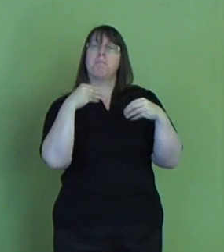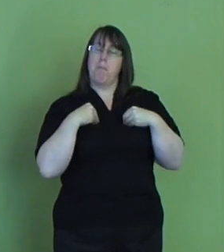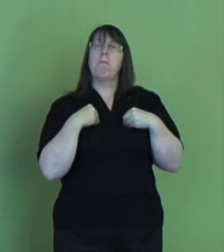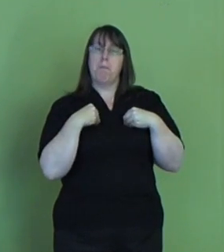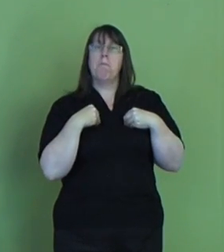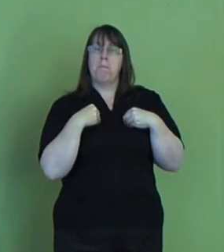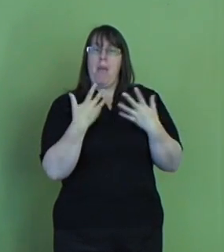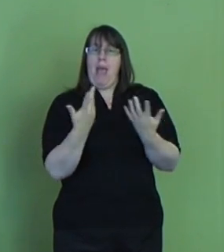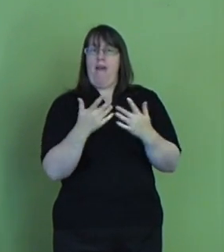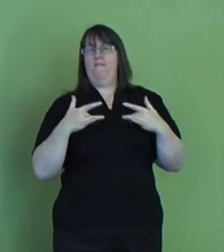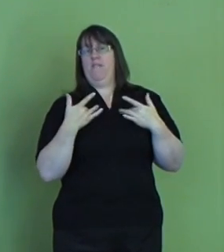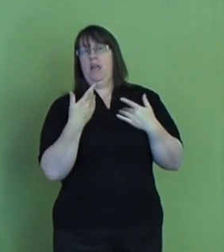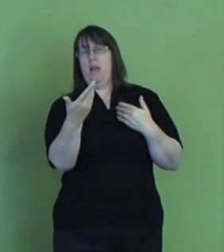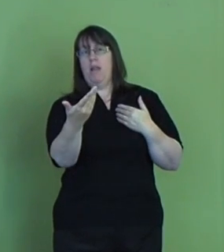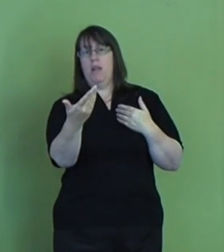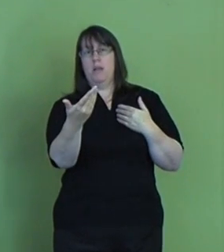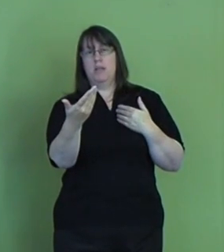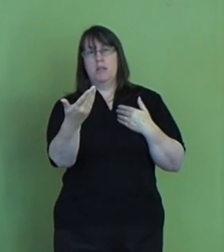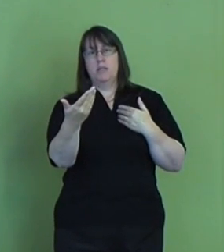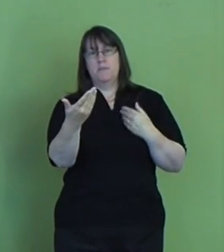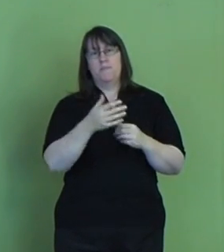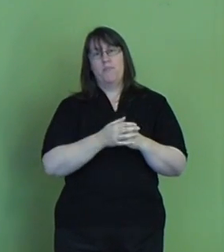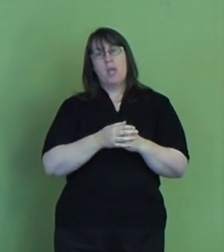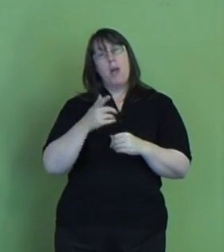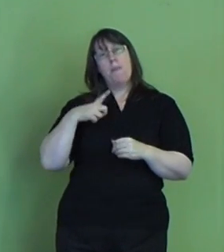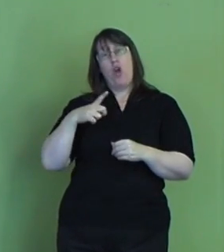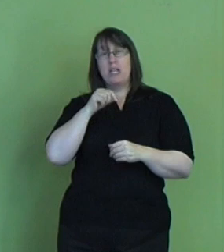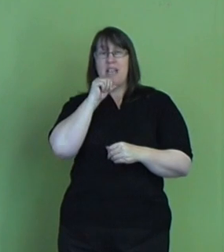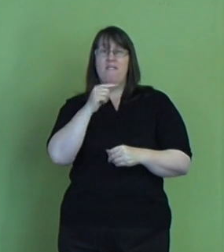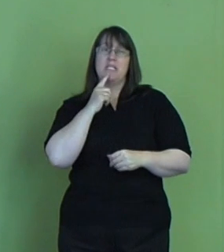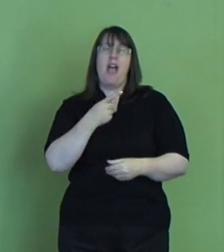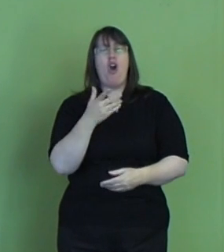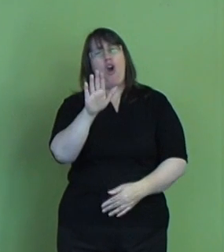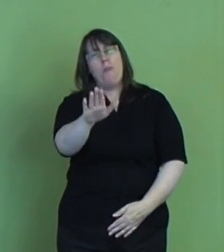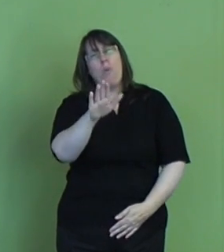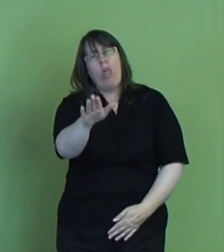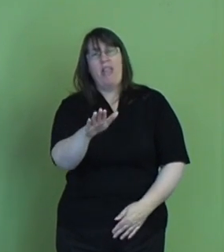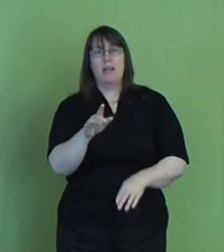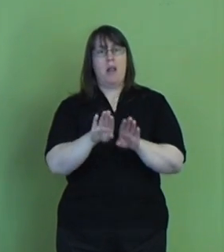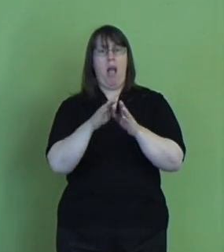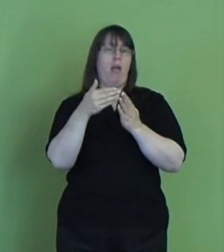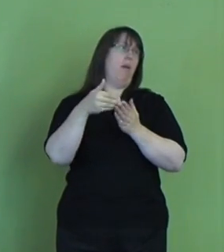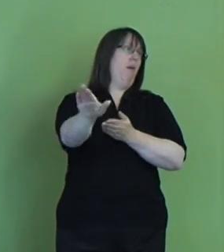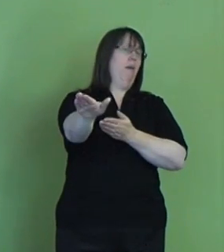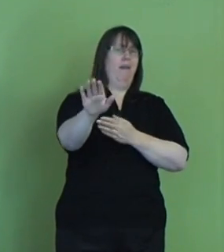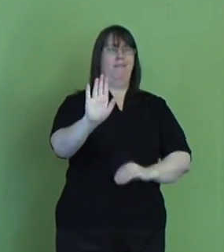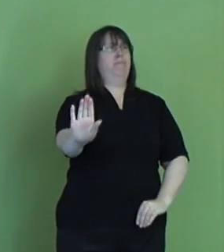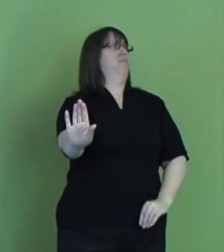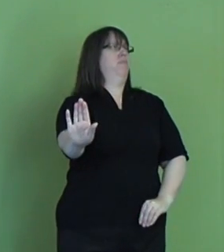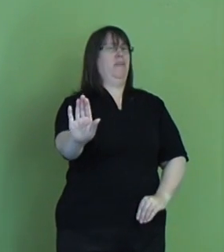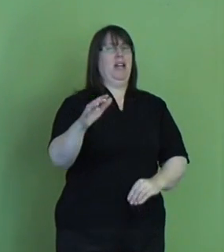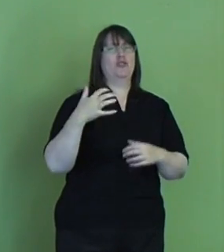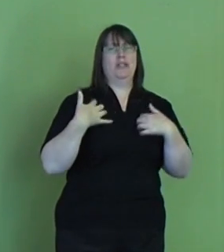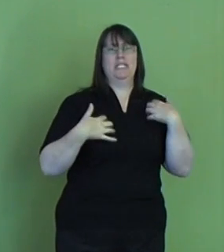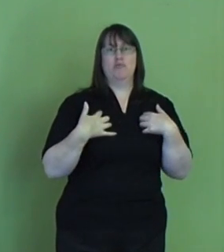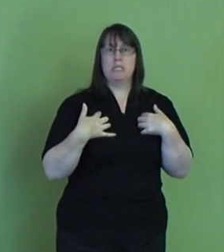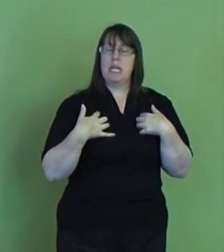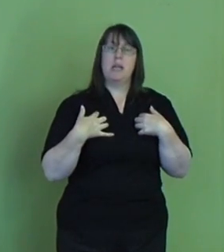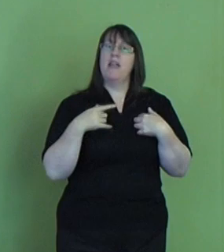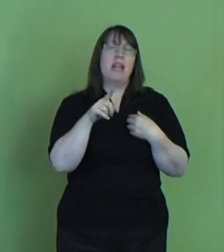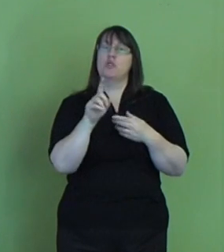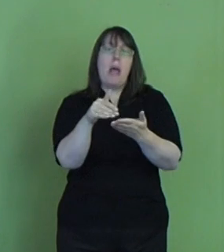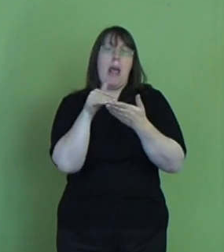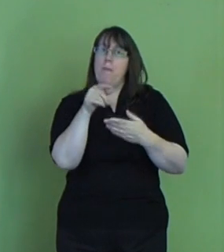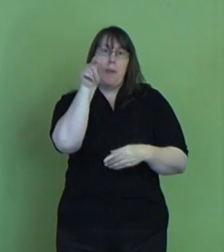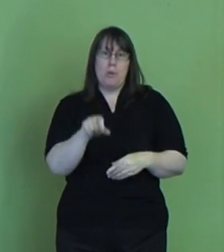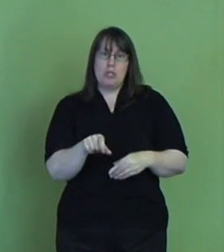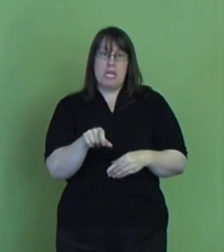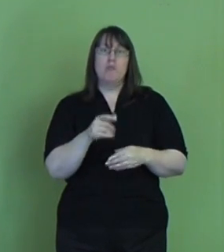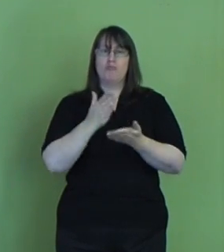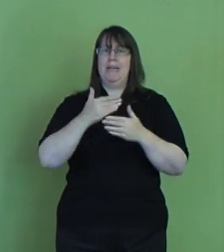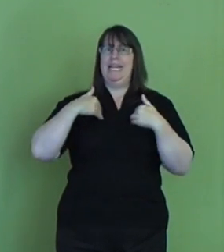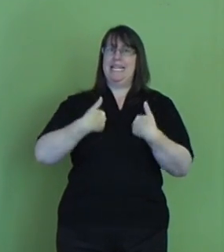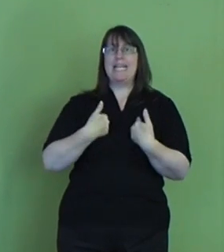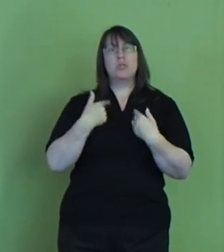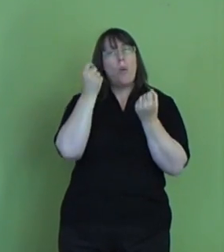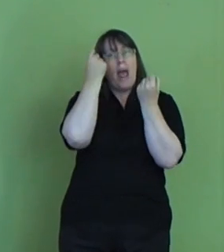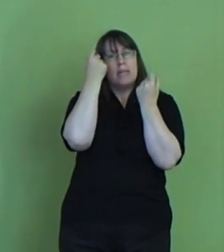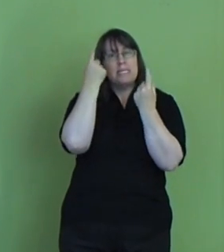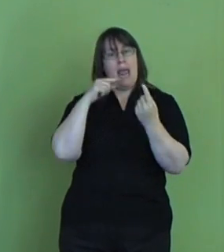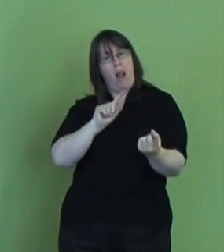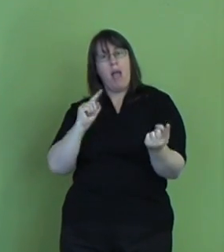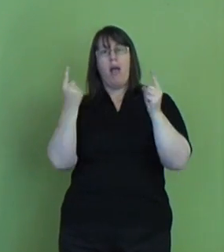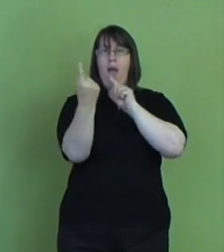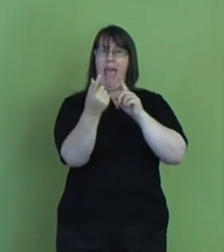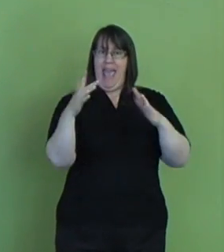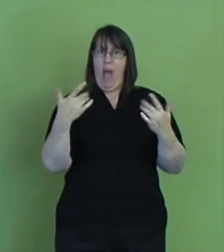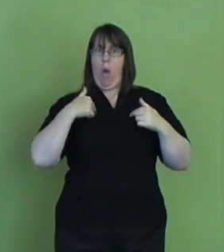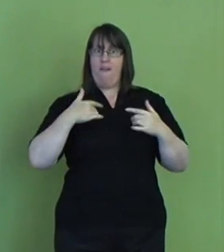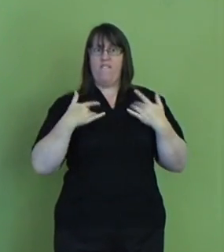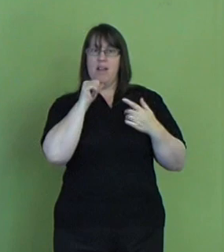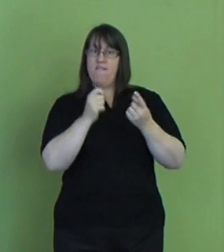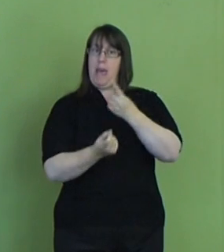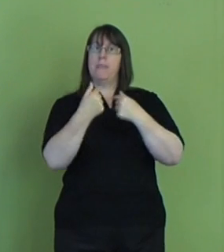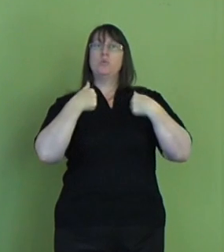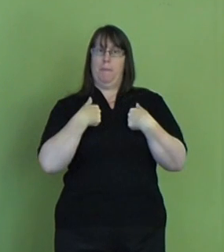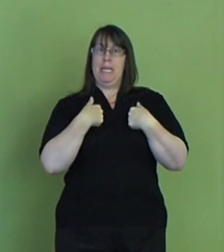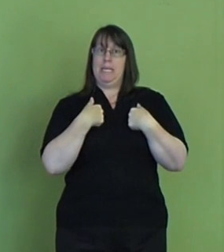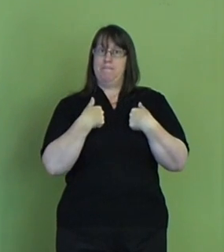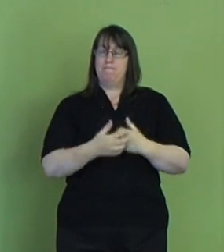As opposed to sympathy being dismissive of their feelings.